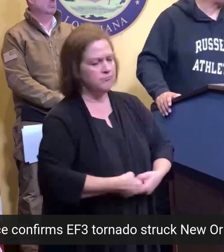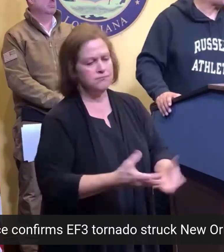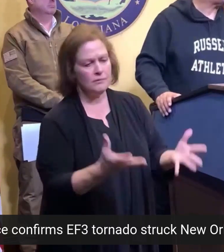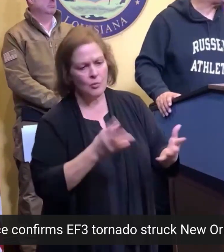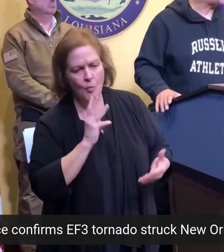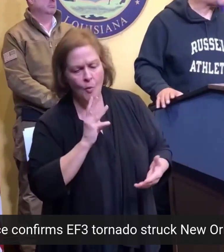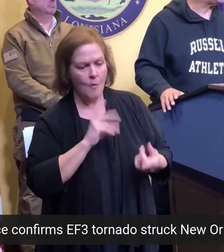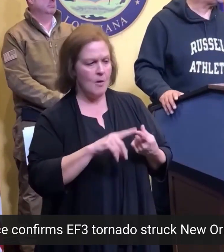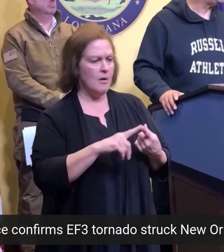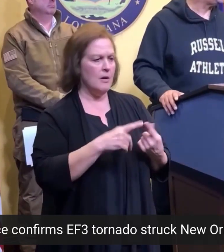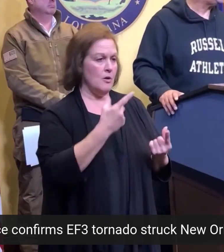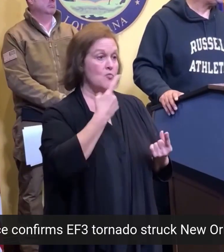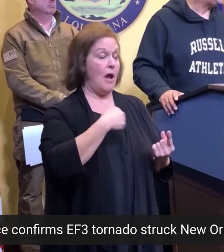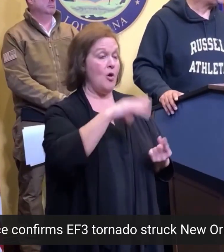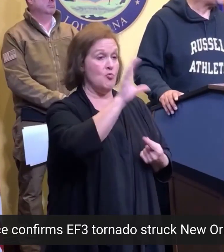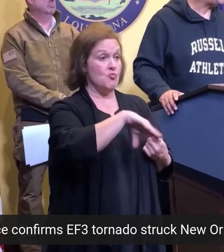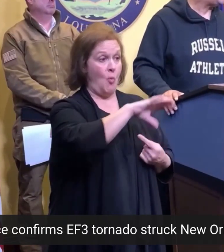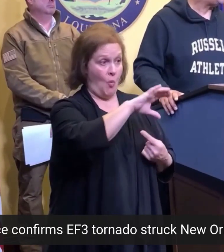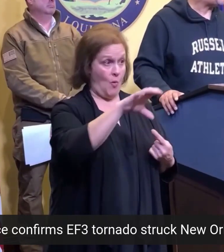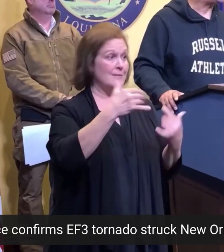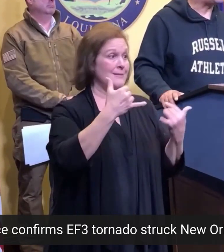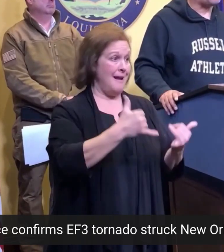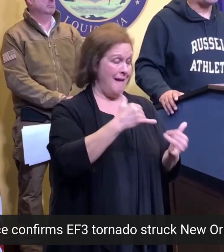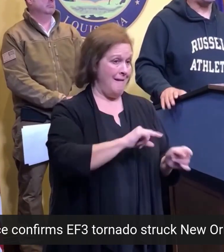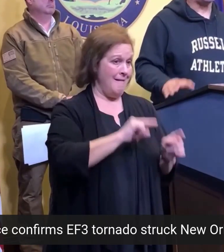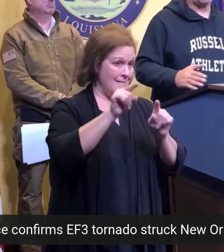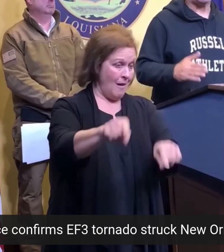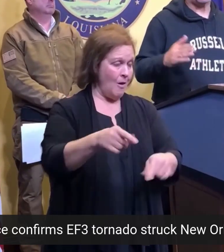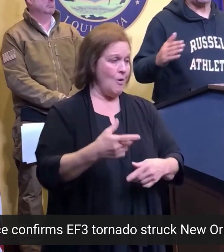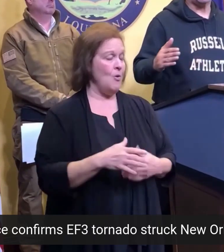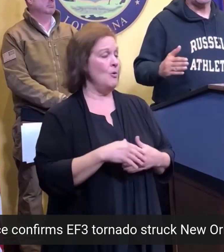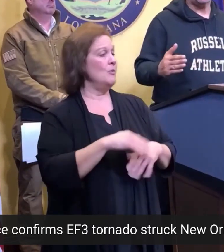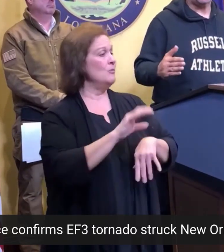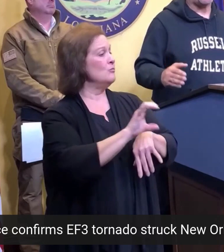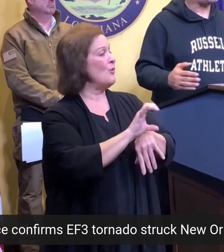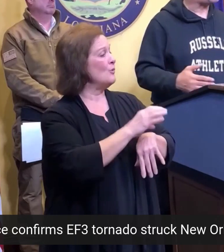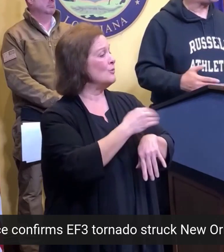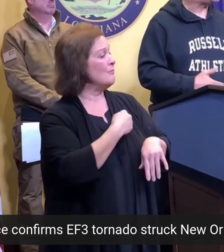cross is currently in that area pastor friend whose church is on sheriff along with this has